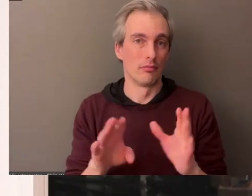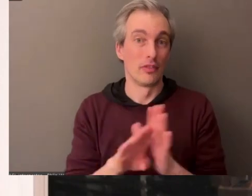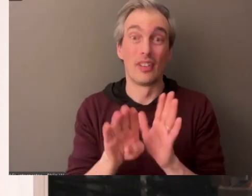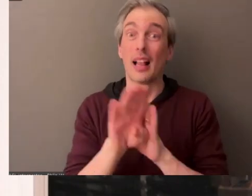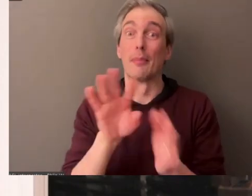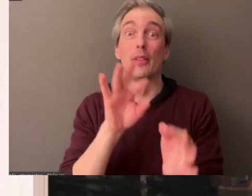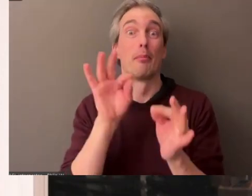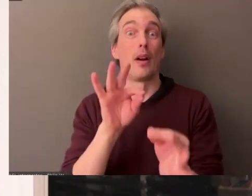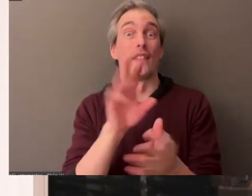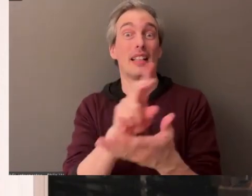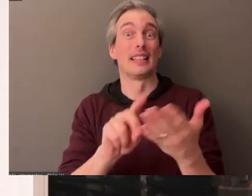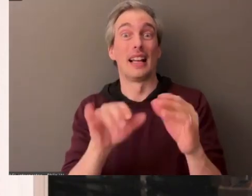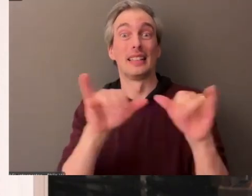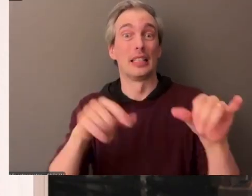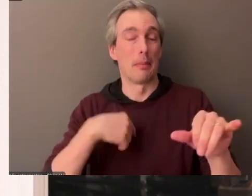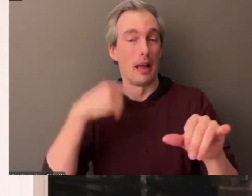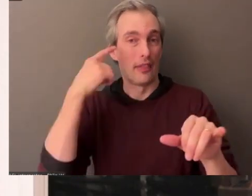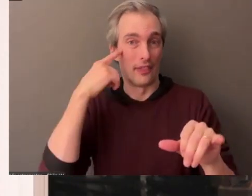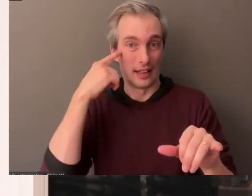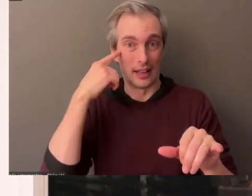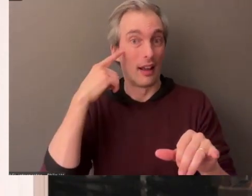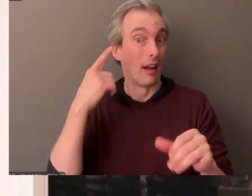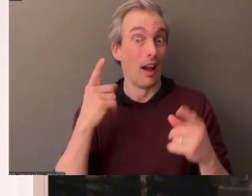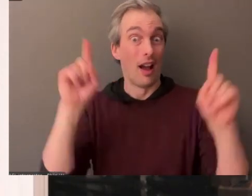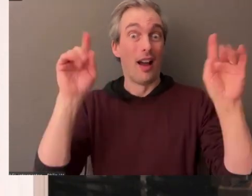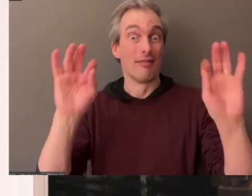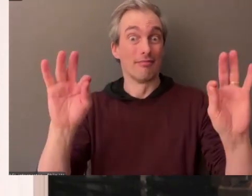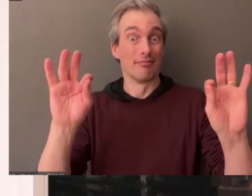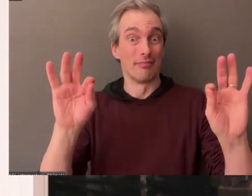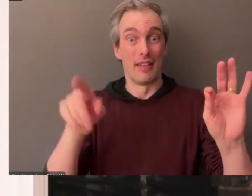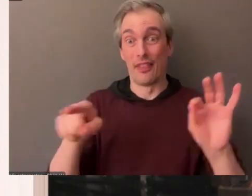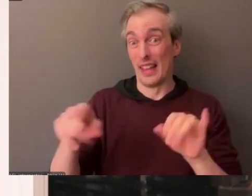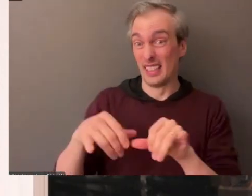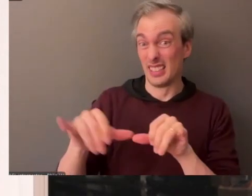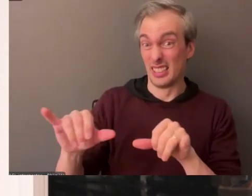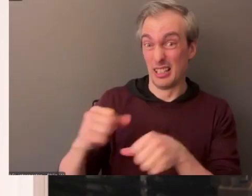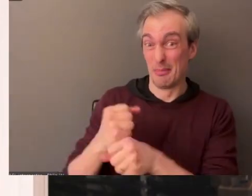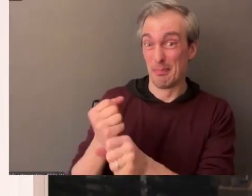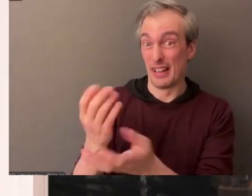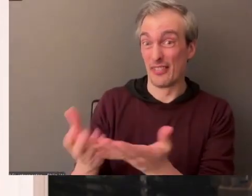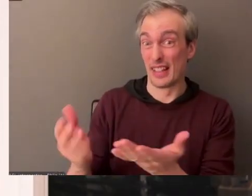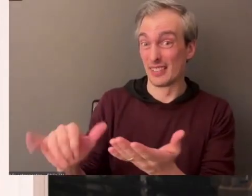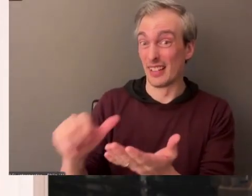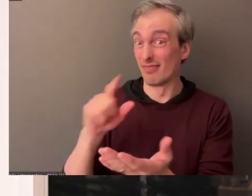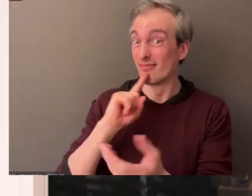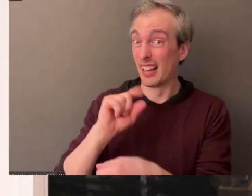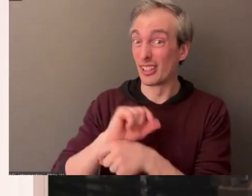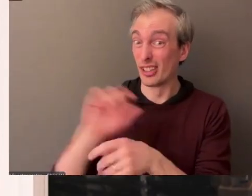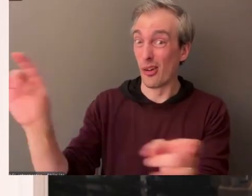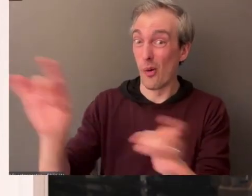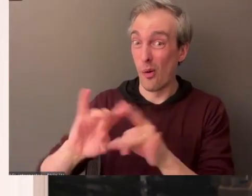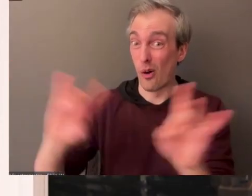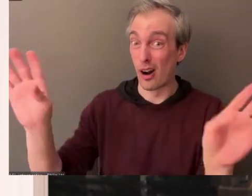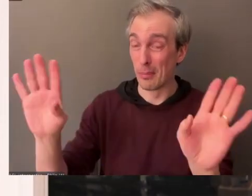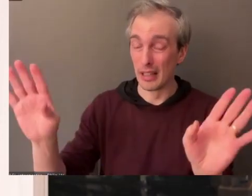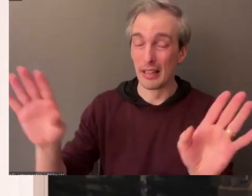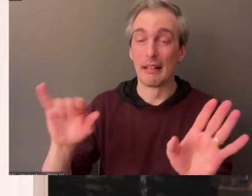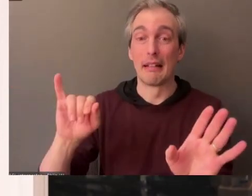Did they still produce things that were horribly inaccessible? Somehow? By perverting our code in some interesting way? Of course they did!